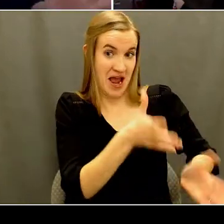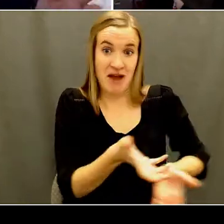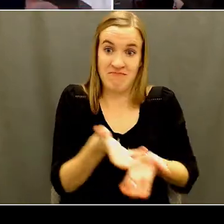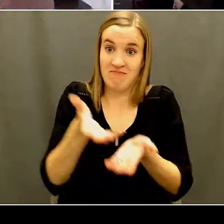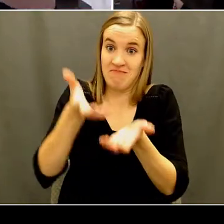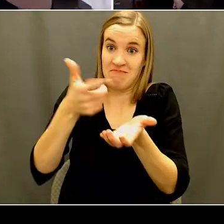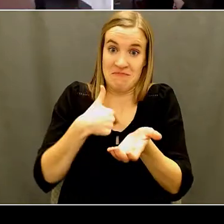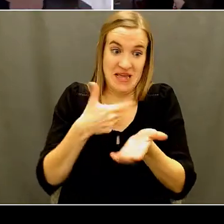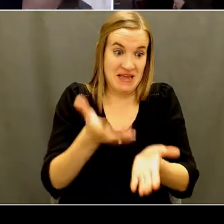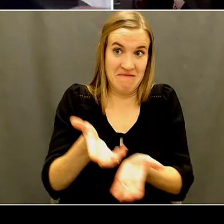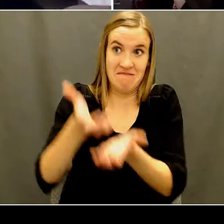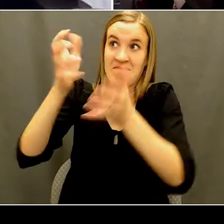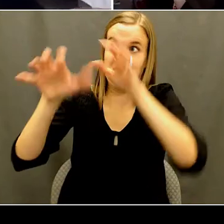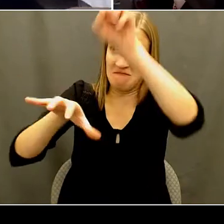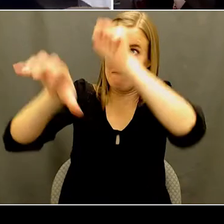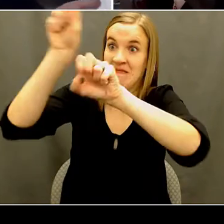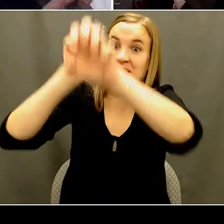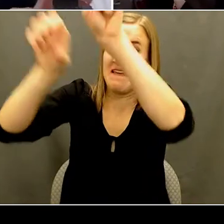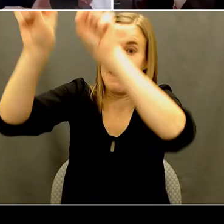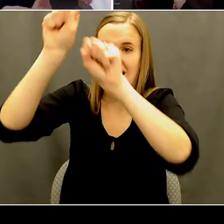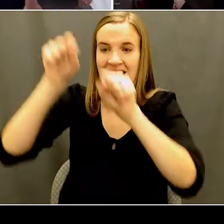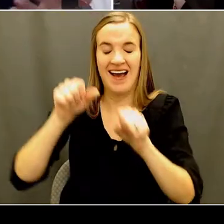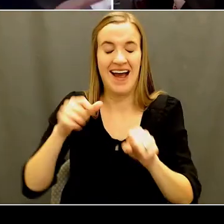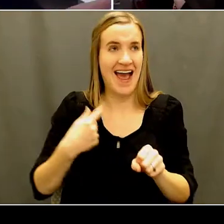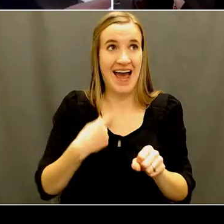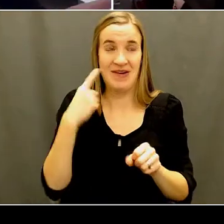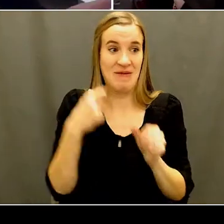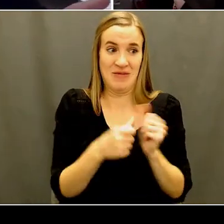up, you know, this was so dangerous. But I was like, Oh, yeah, I've been an